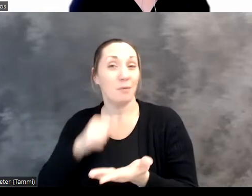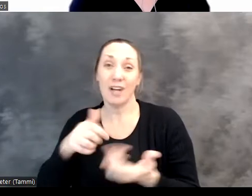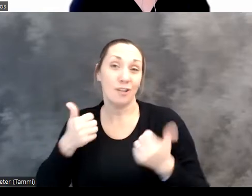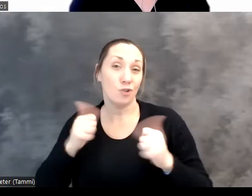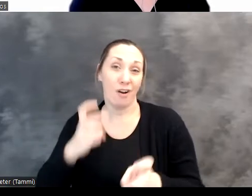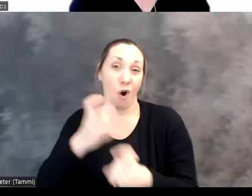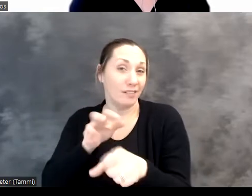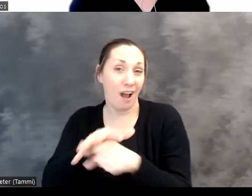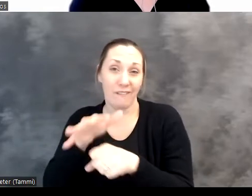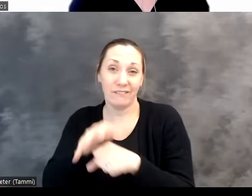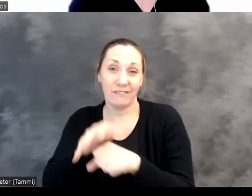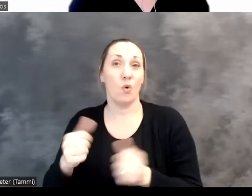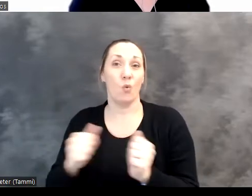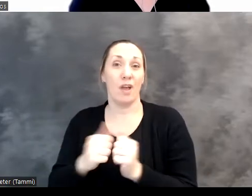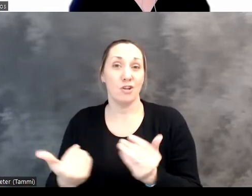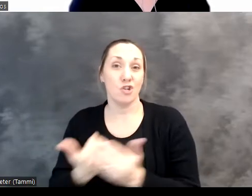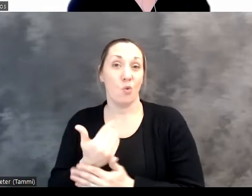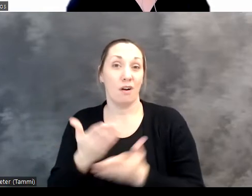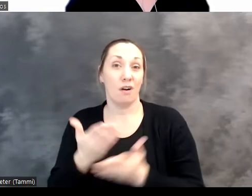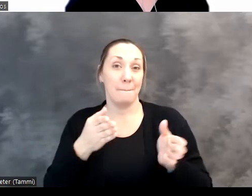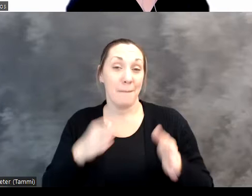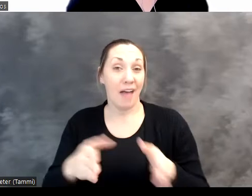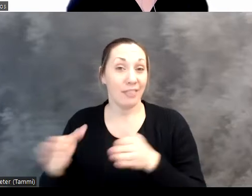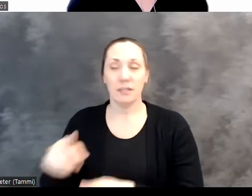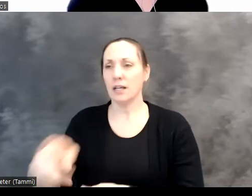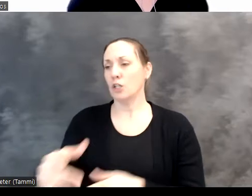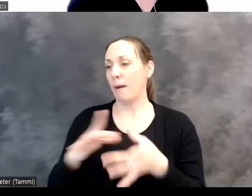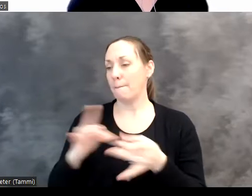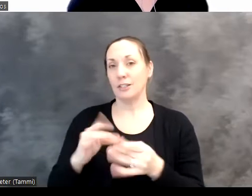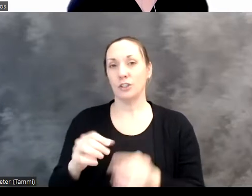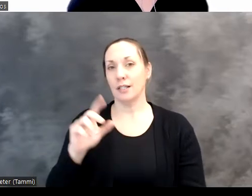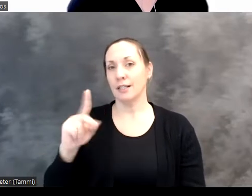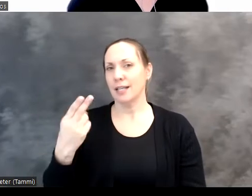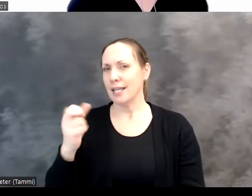ing those stories and sometimes I think that we haven't tried hard